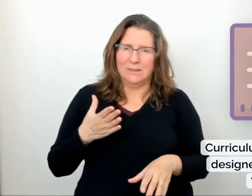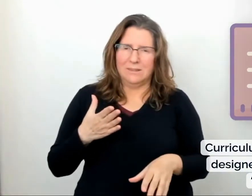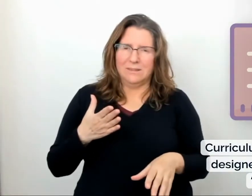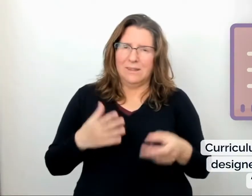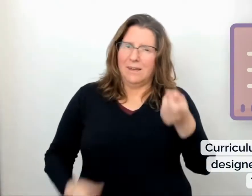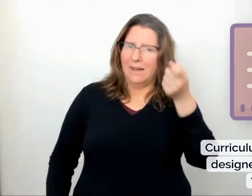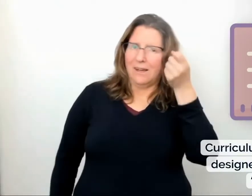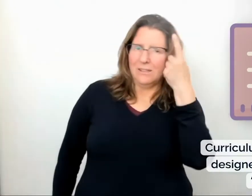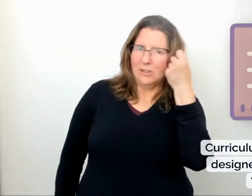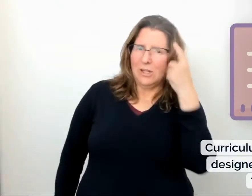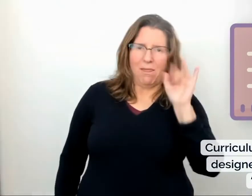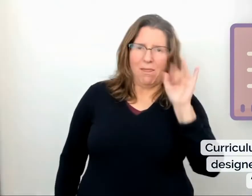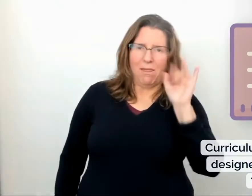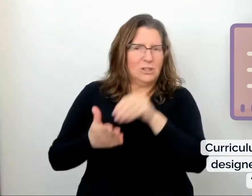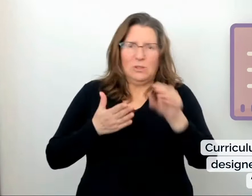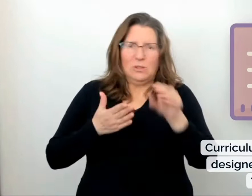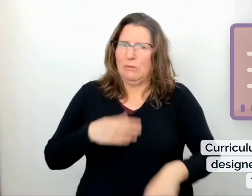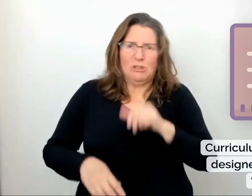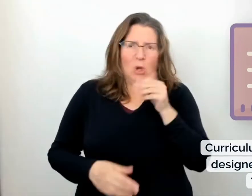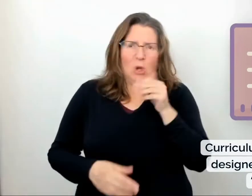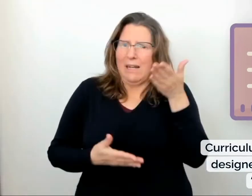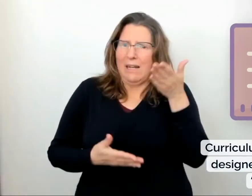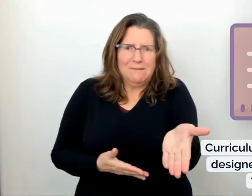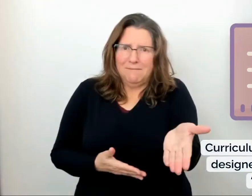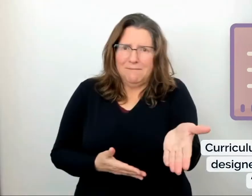Even though we know no such student exists.